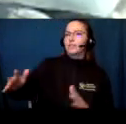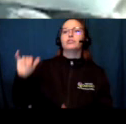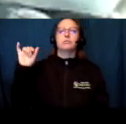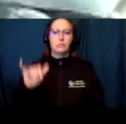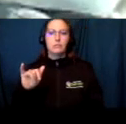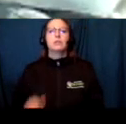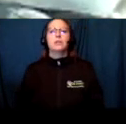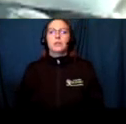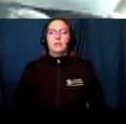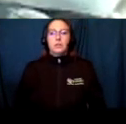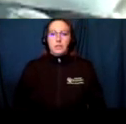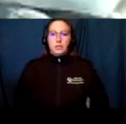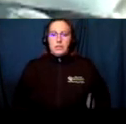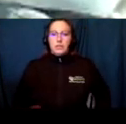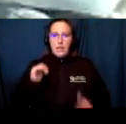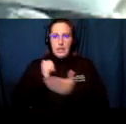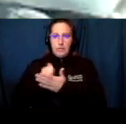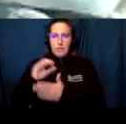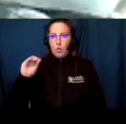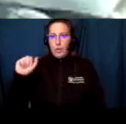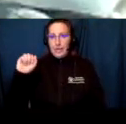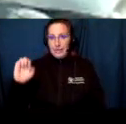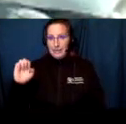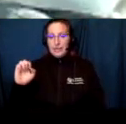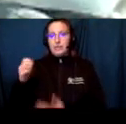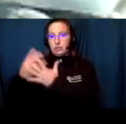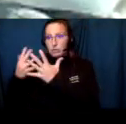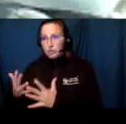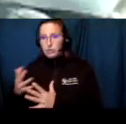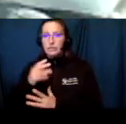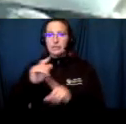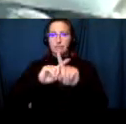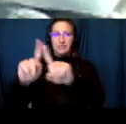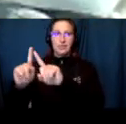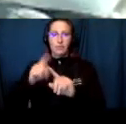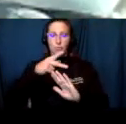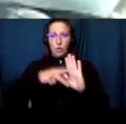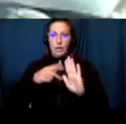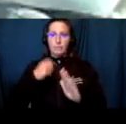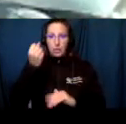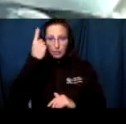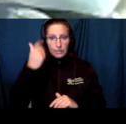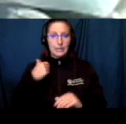and helping programs understand the importance of ongoing and continuous hearing screening.